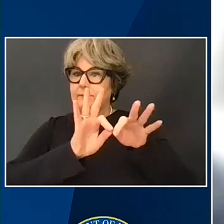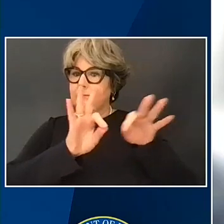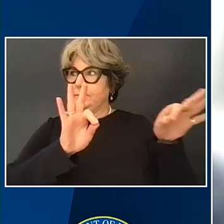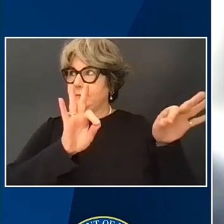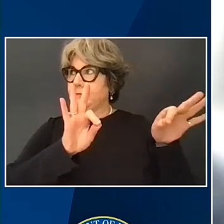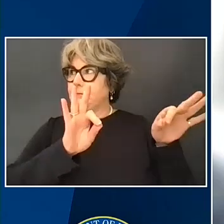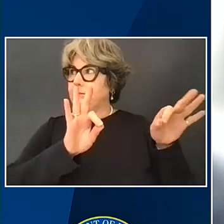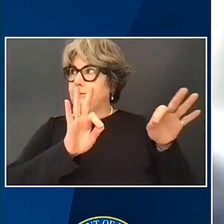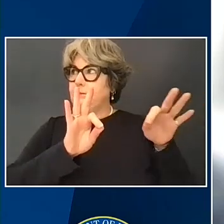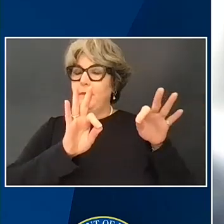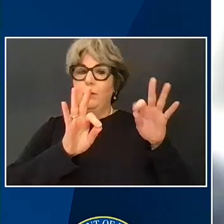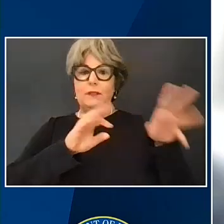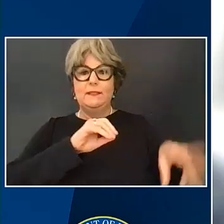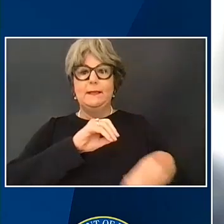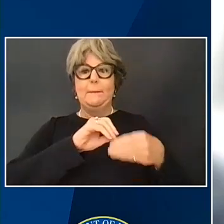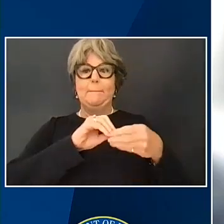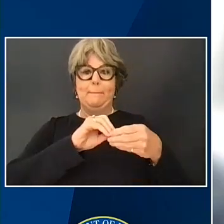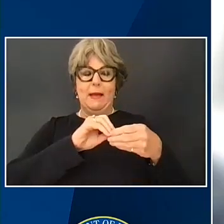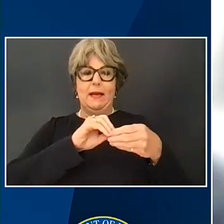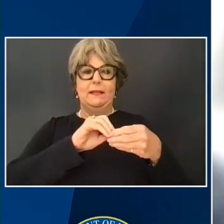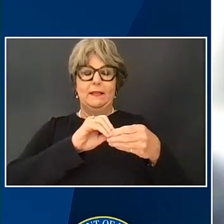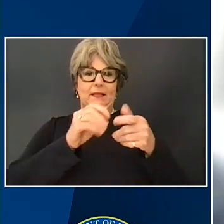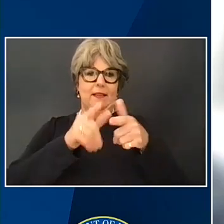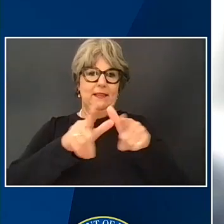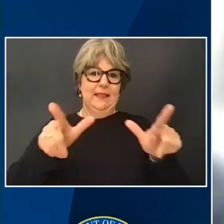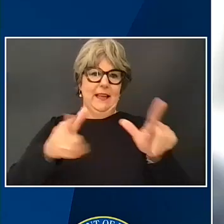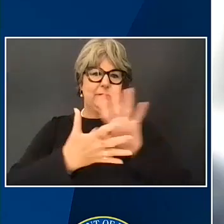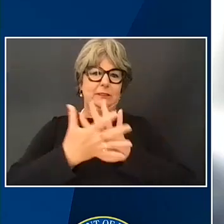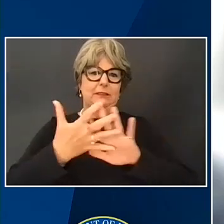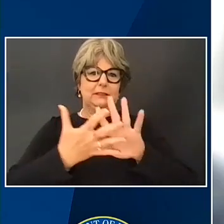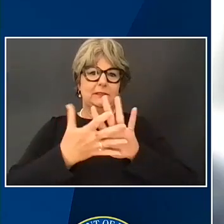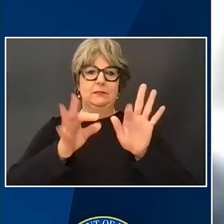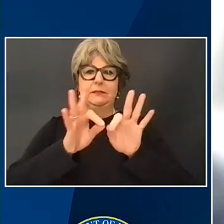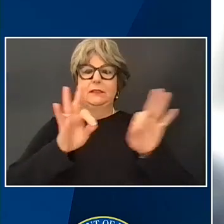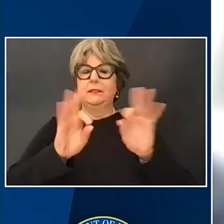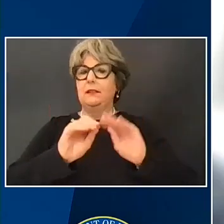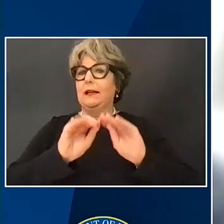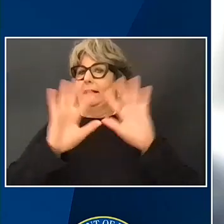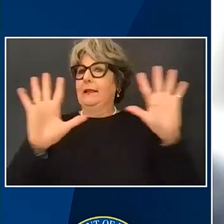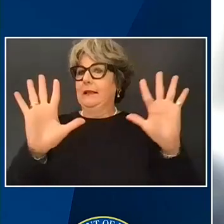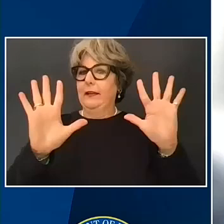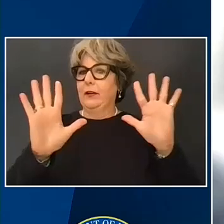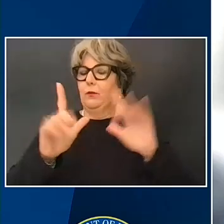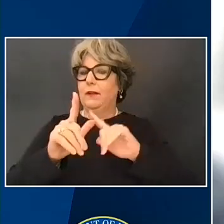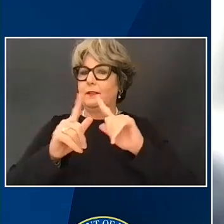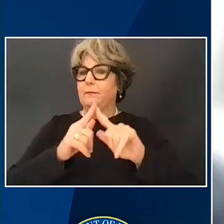embedded within the in the language, it just- it's unclear what's being carved out there, I guess, to me, as a reader.